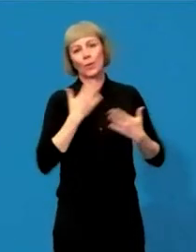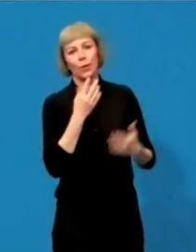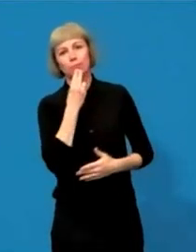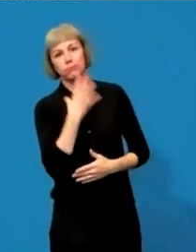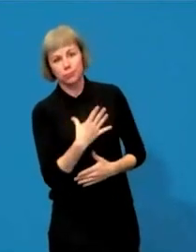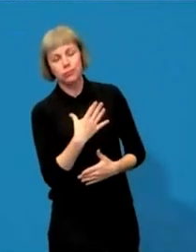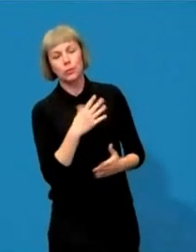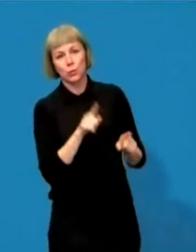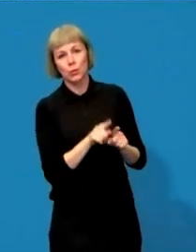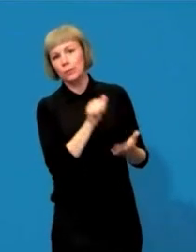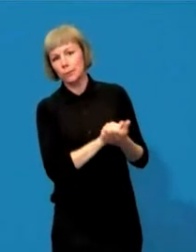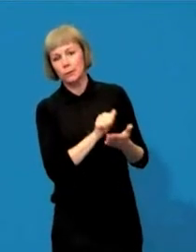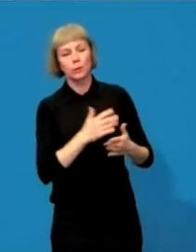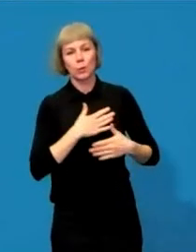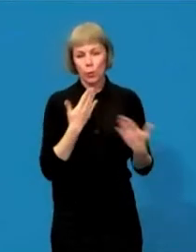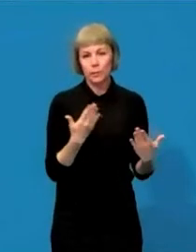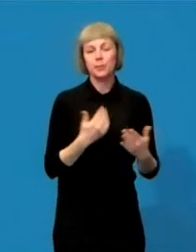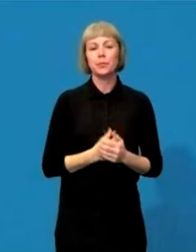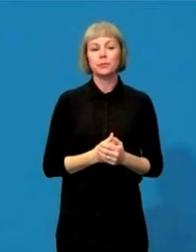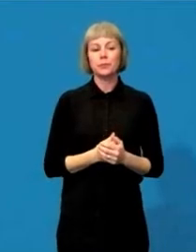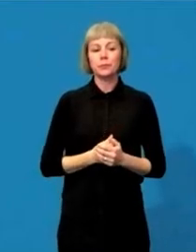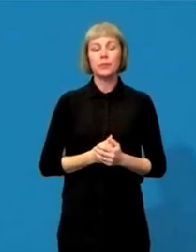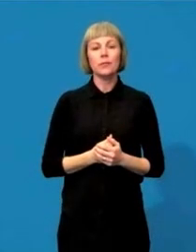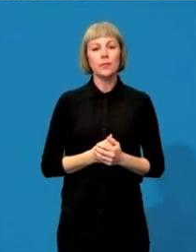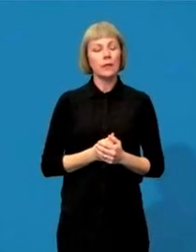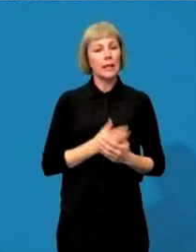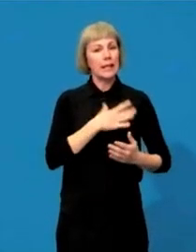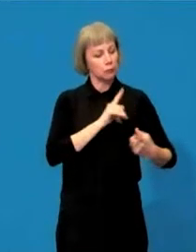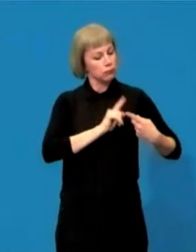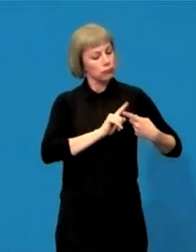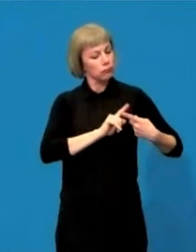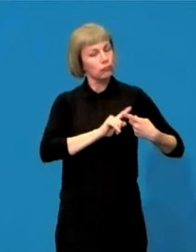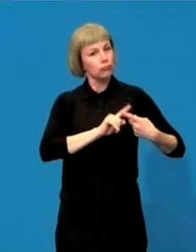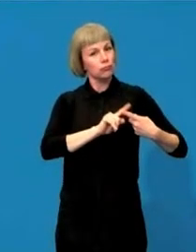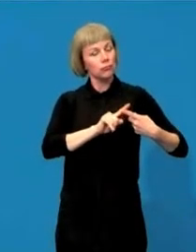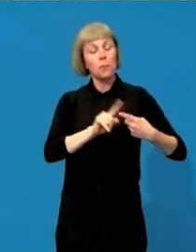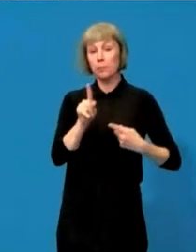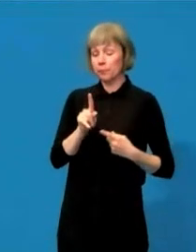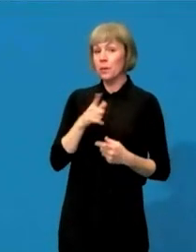supported and - and it goes on, because part of the issue with the families - and I see it